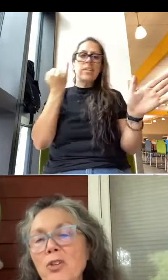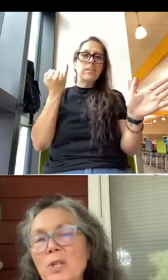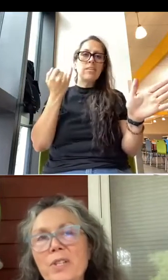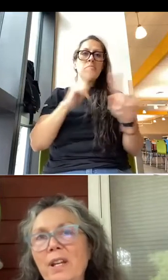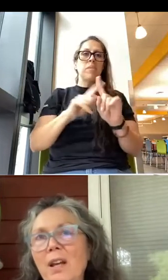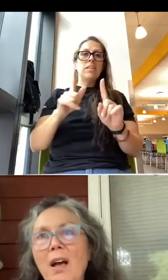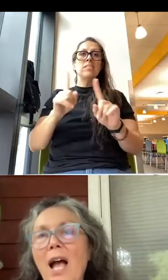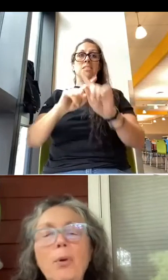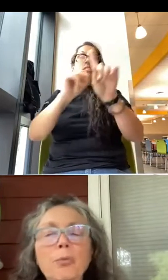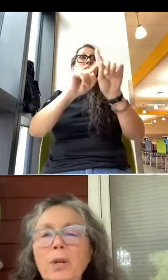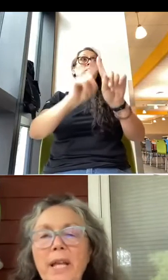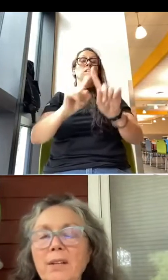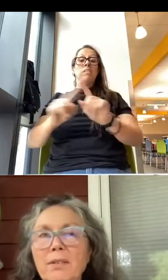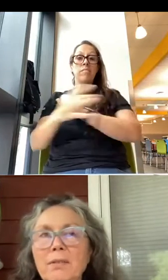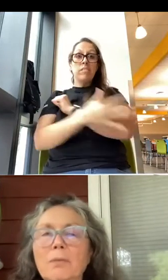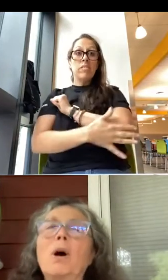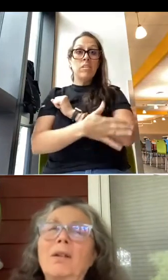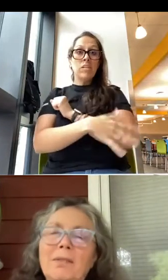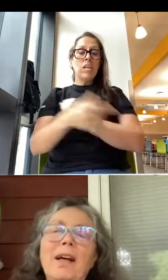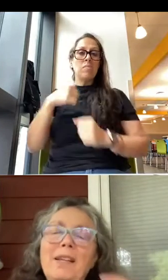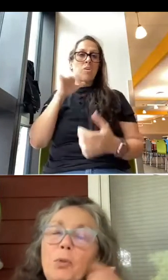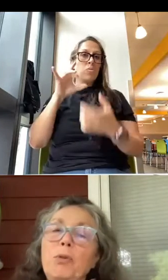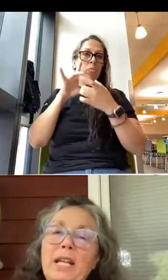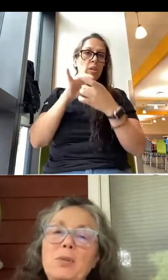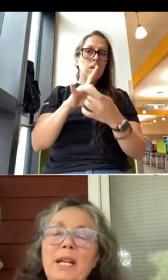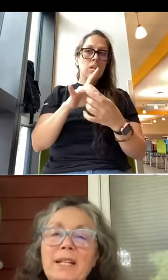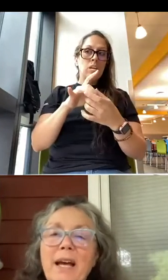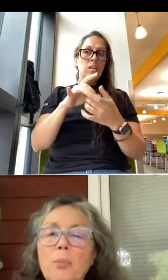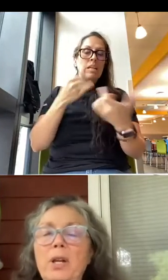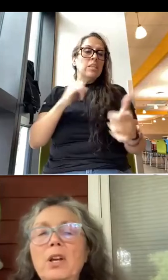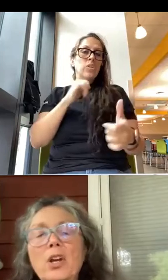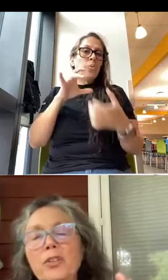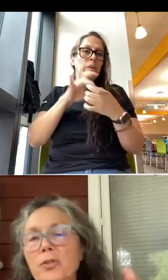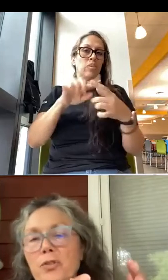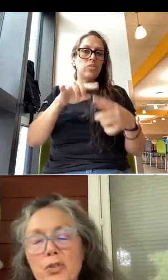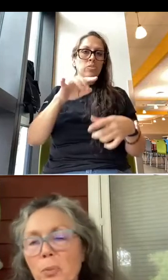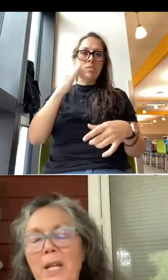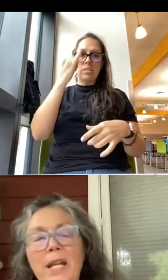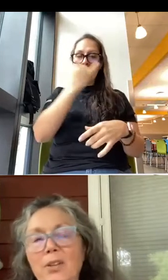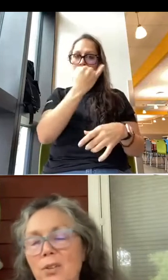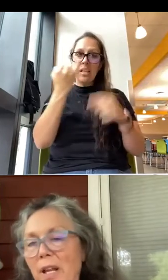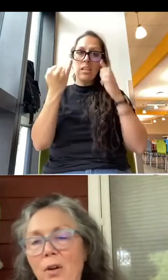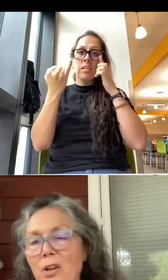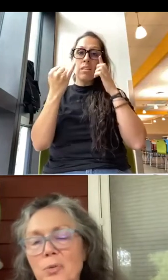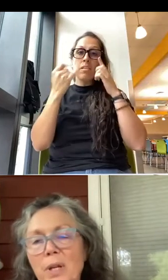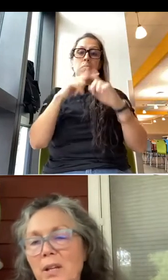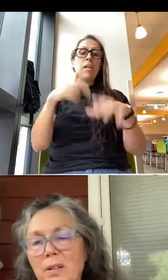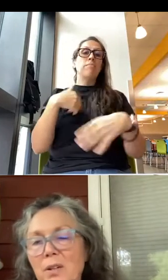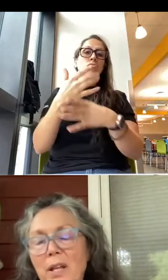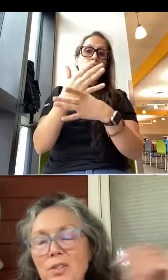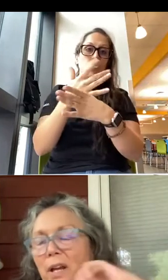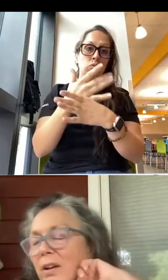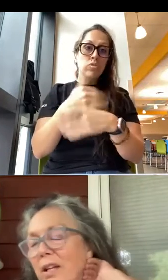countries that I wouldn't relate... Well, I still wouldn't relate to, being Italian, but there's Germany and and Austria and [the] Czech [Republic] and,